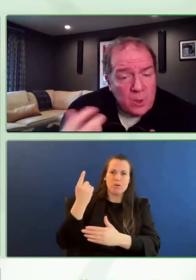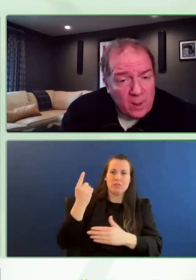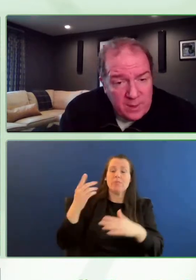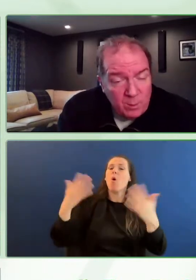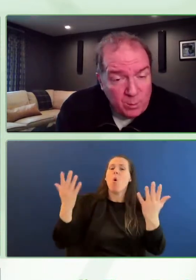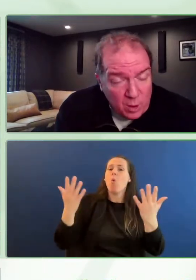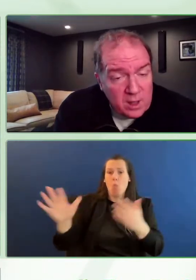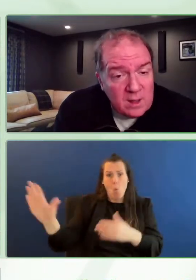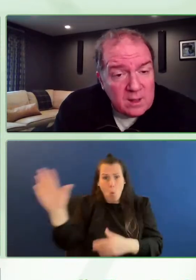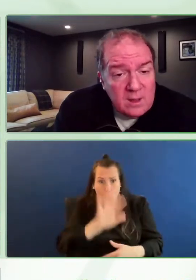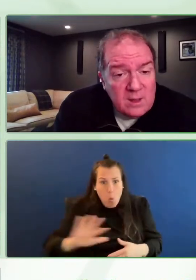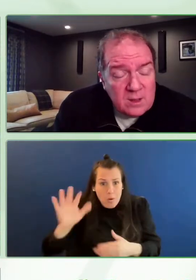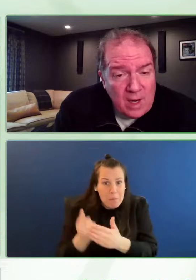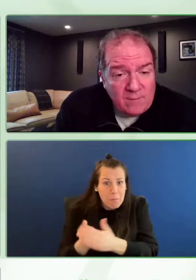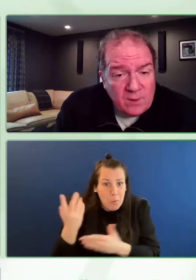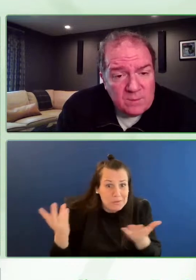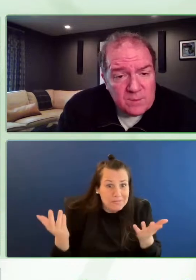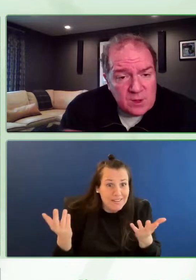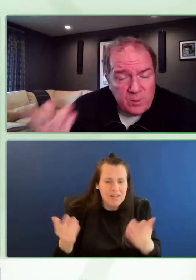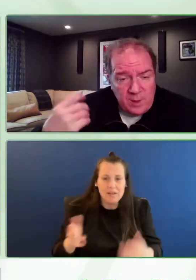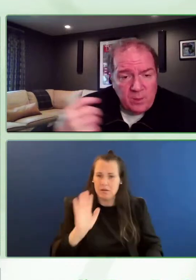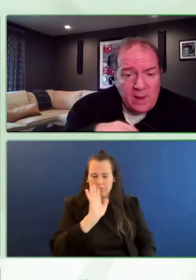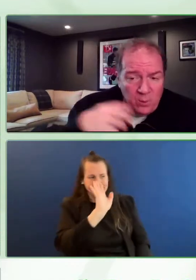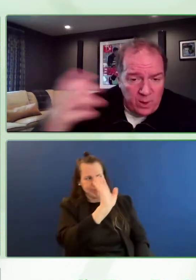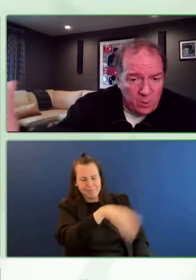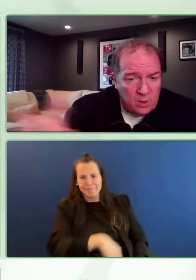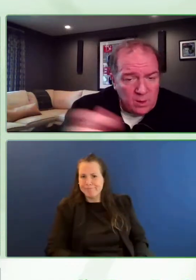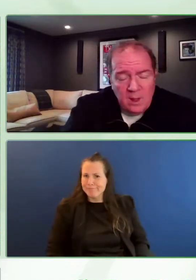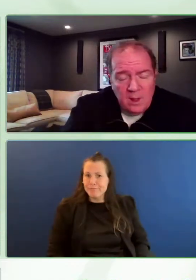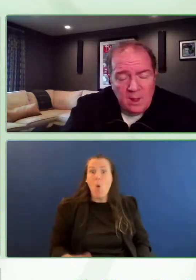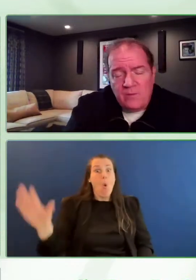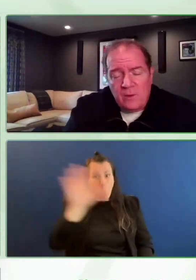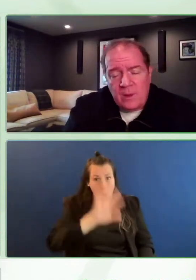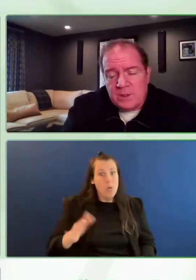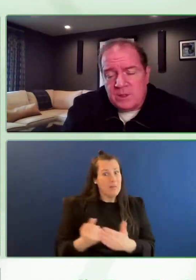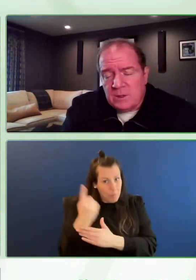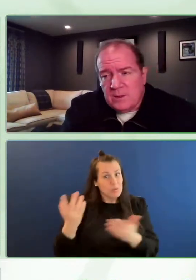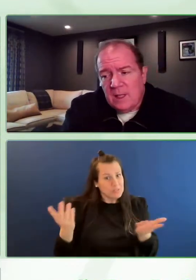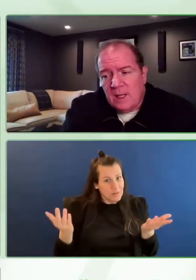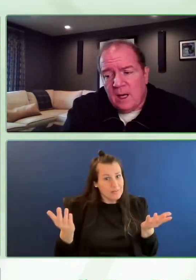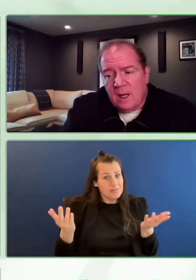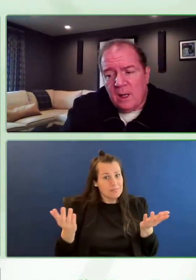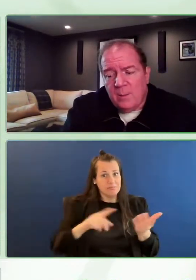to help them book travel, people that we will refer them to.